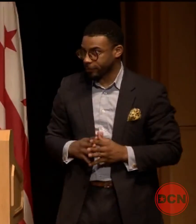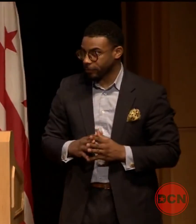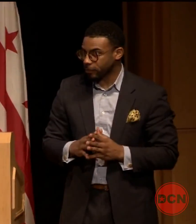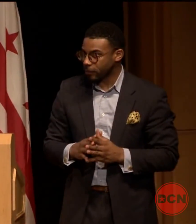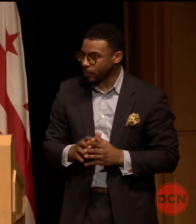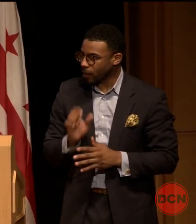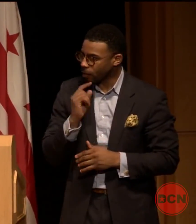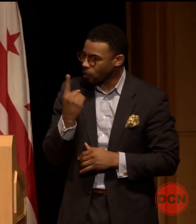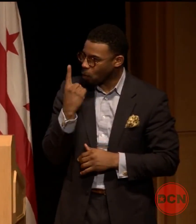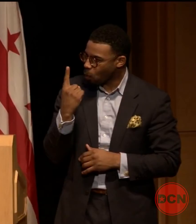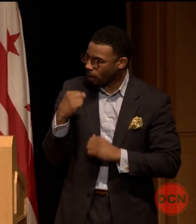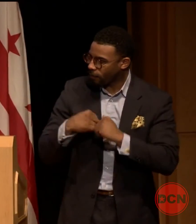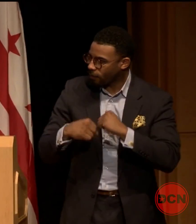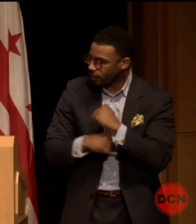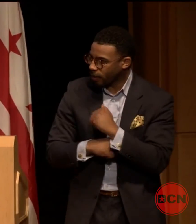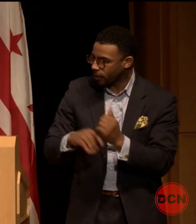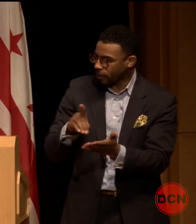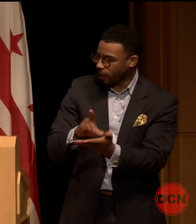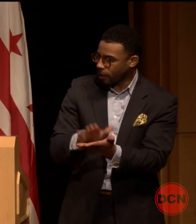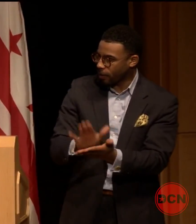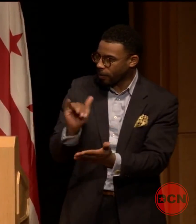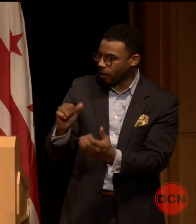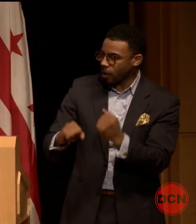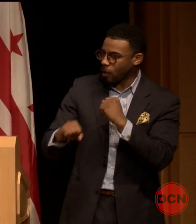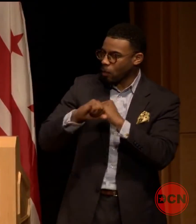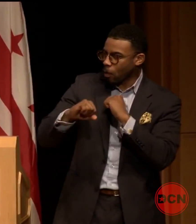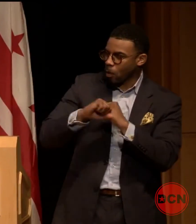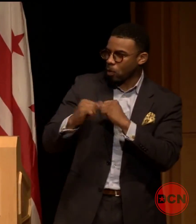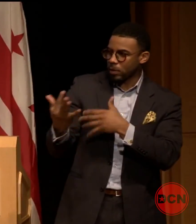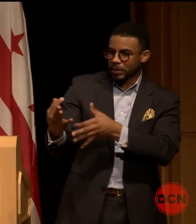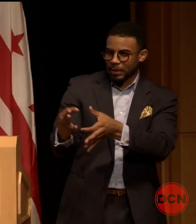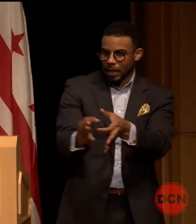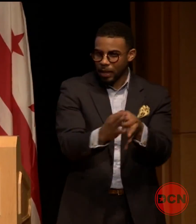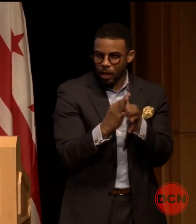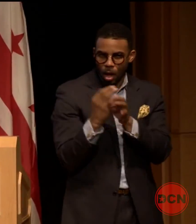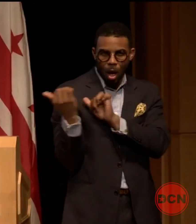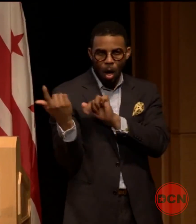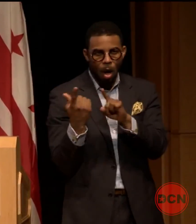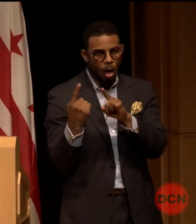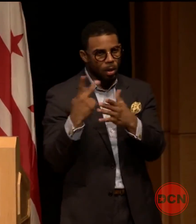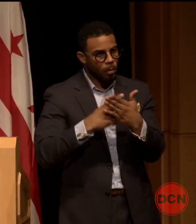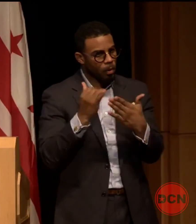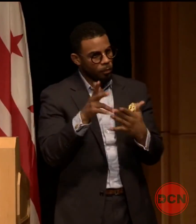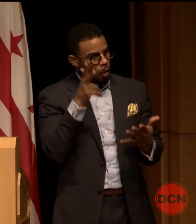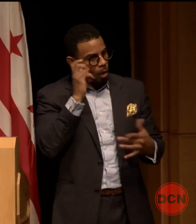THERE IS ONE FOUNDATIONAL DOCUMENT THAT PROMOTES AND TIES TOGETHER ALL OF THE INITIATIVES YOU HAVE HEARD ABOUT THIS